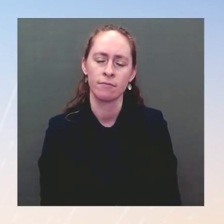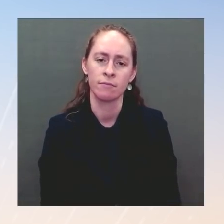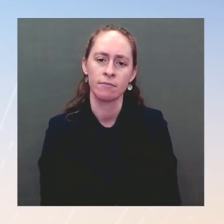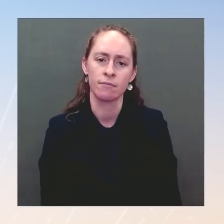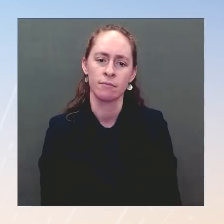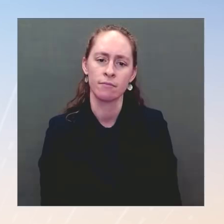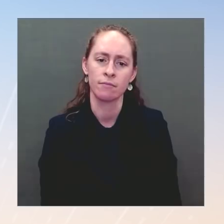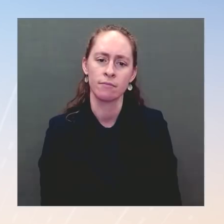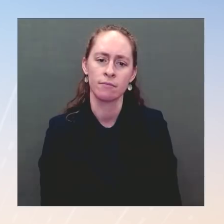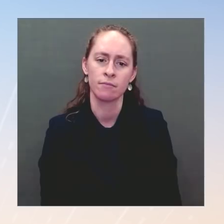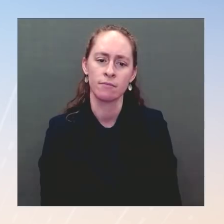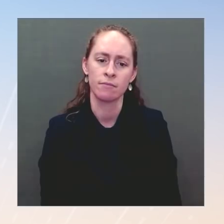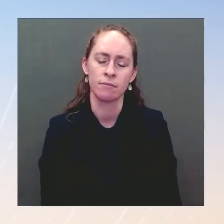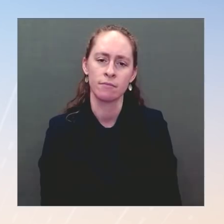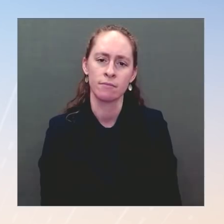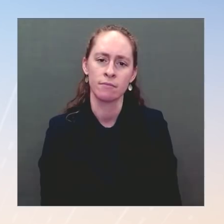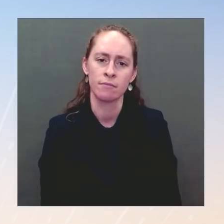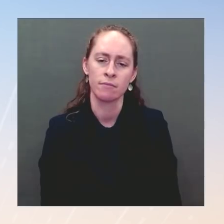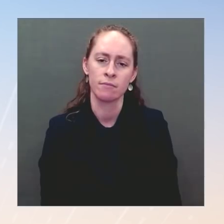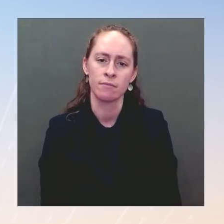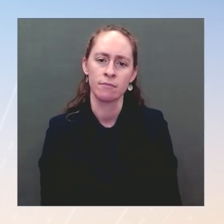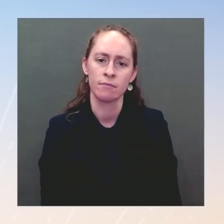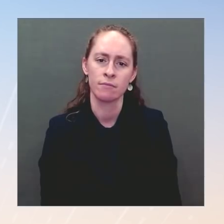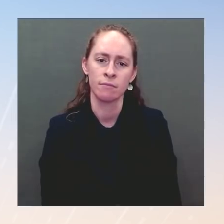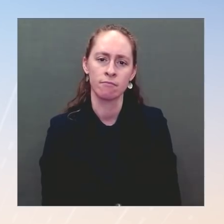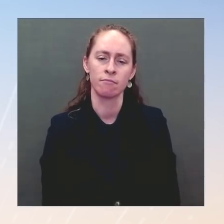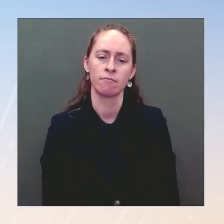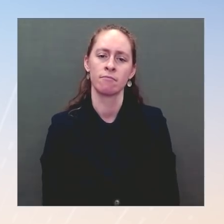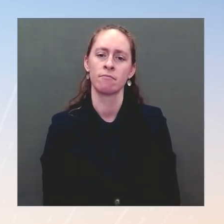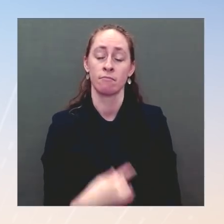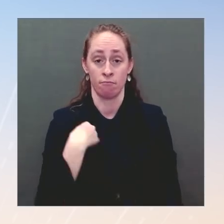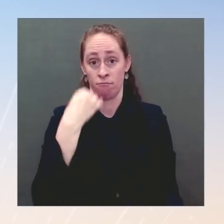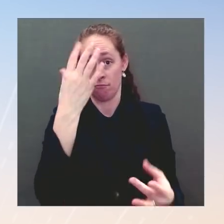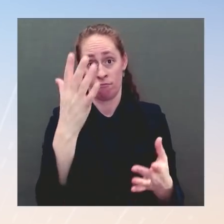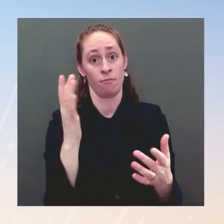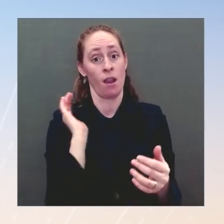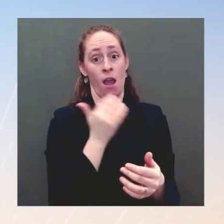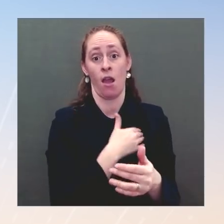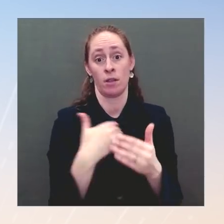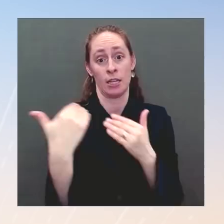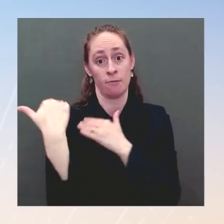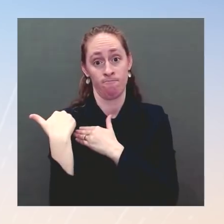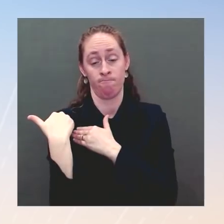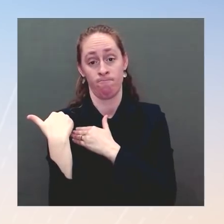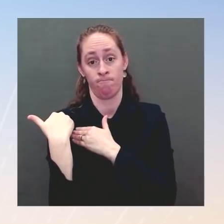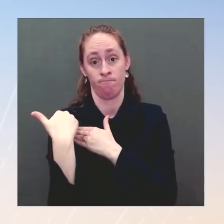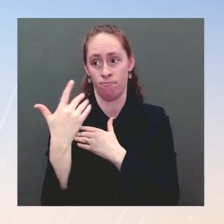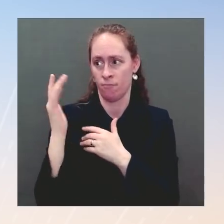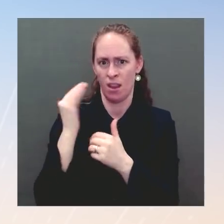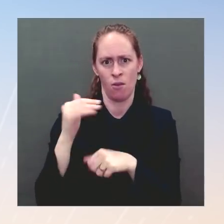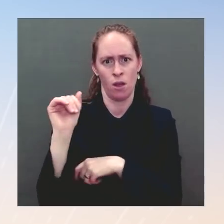it's our responsibility, I should say, as an administration to responsibly and safely care for unaccompanied children.